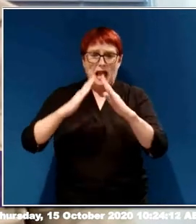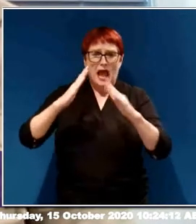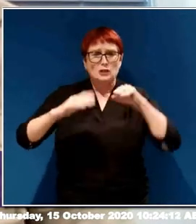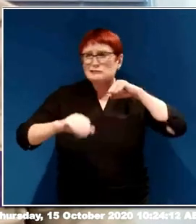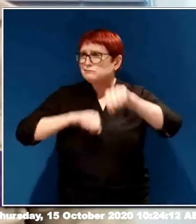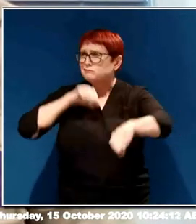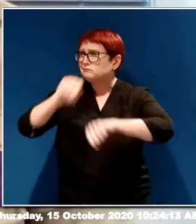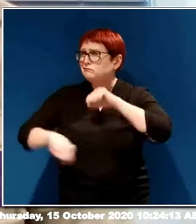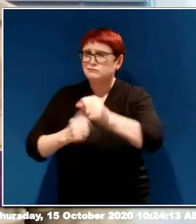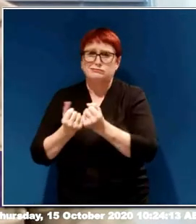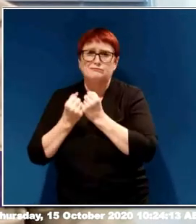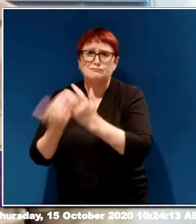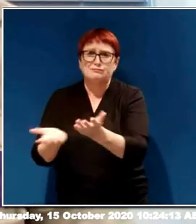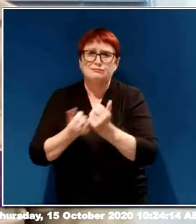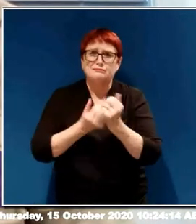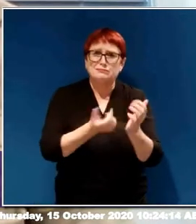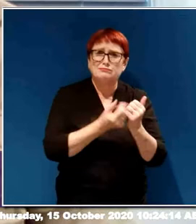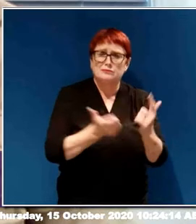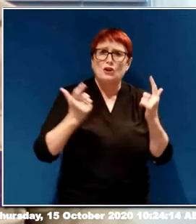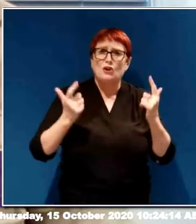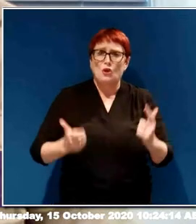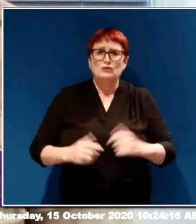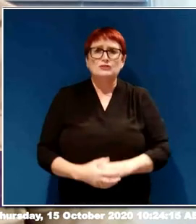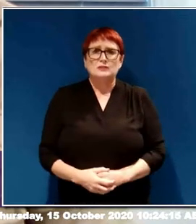He was going to the point where he was in full refusal